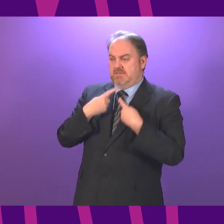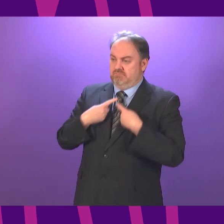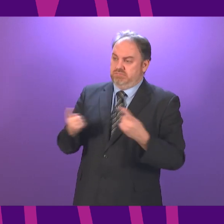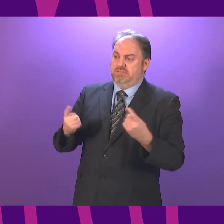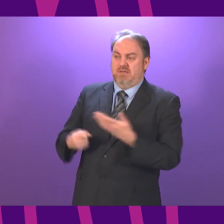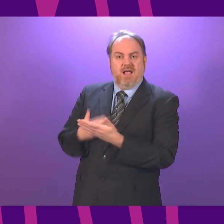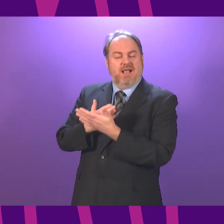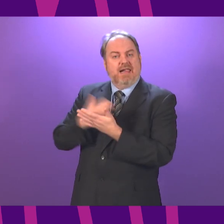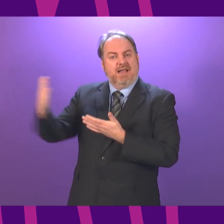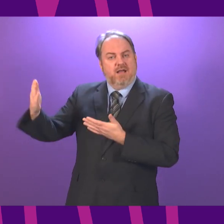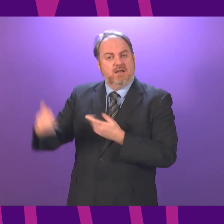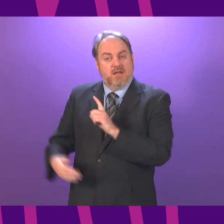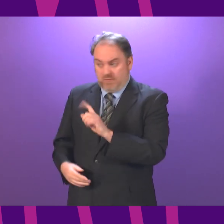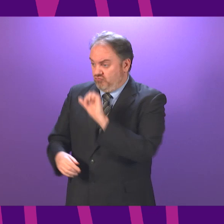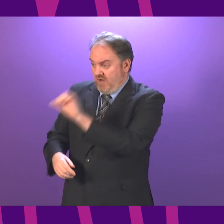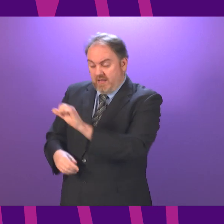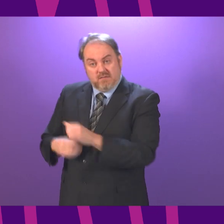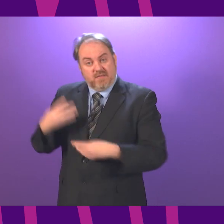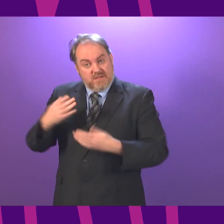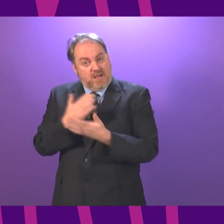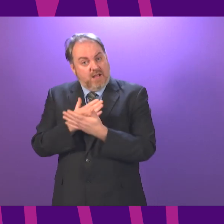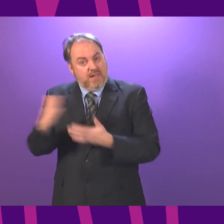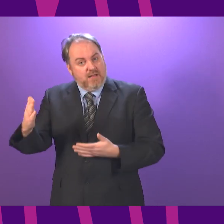the numbers here are pretty straightforward. As the Deputy First Minister has accepted,